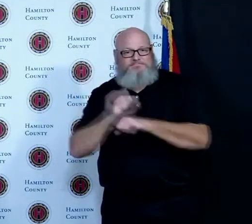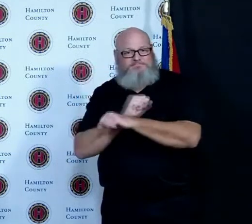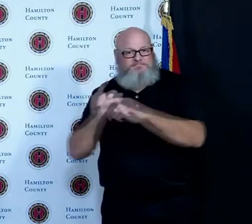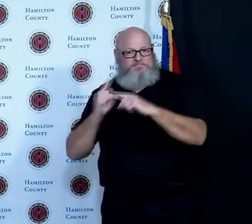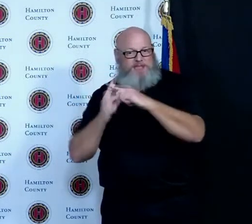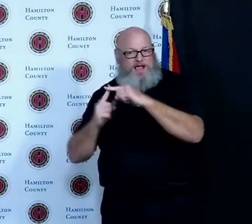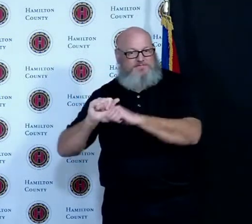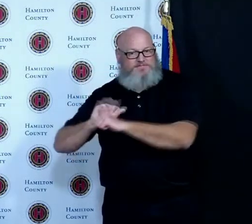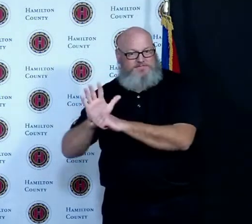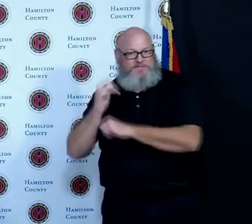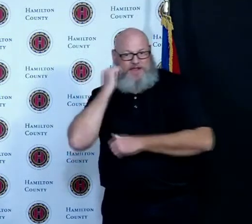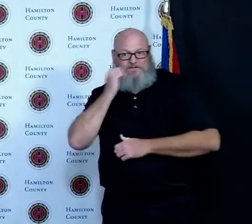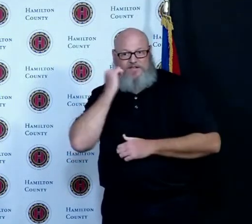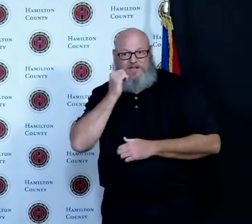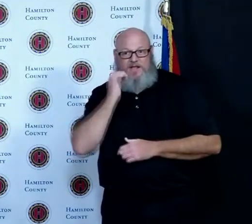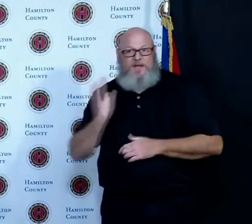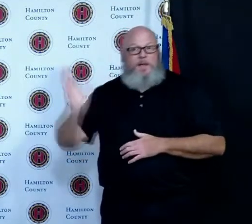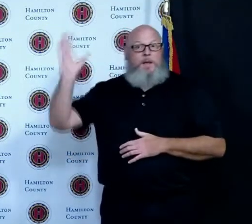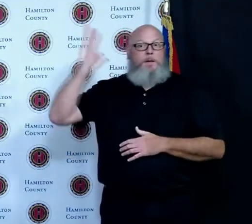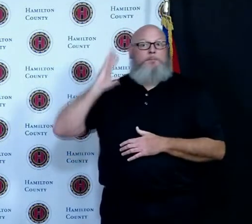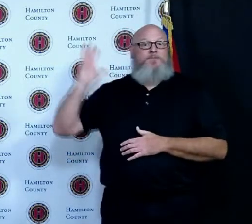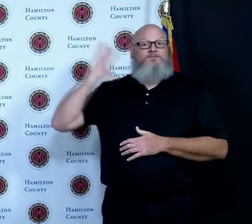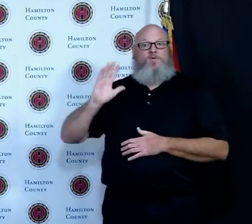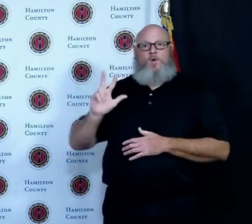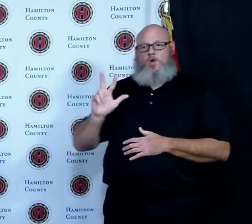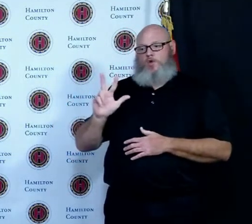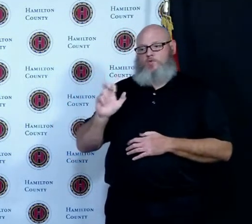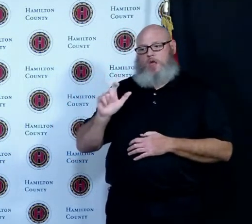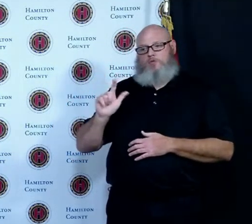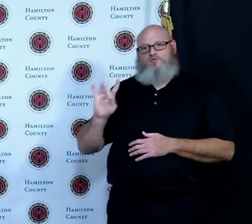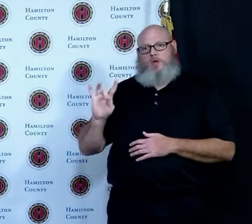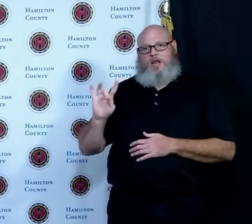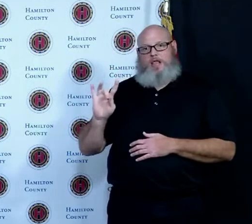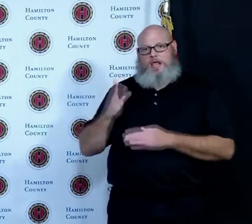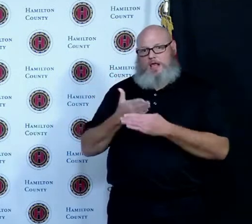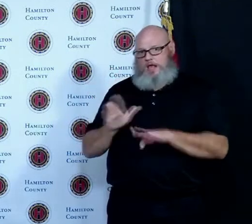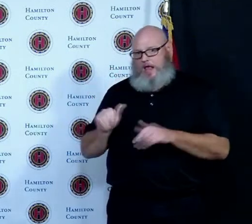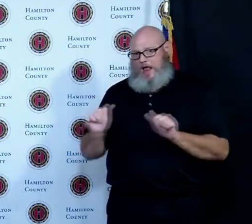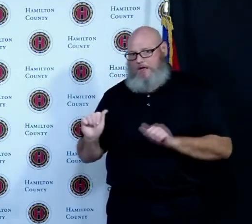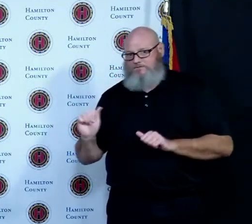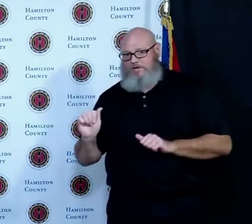the week that included December 10th we were at 716 so for reference I just mentioned this